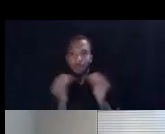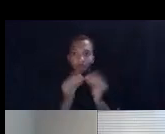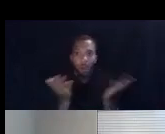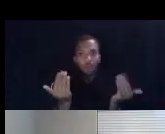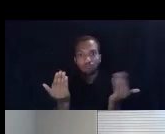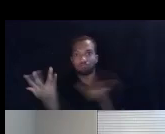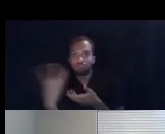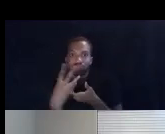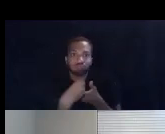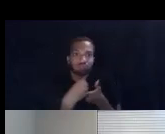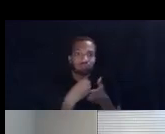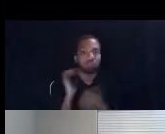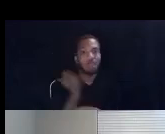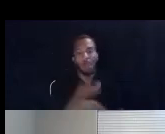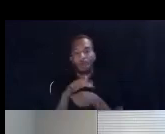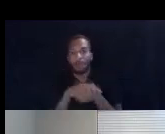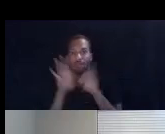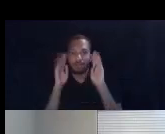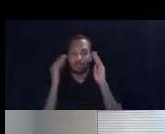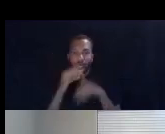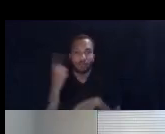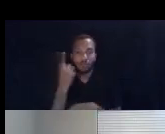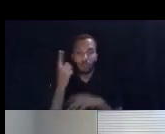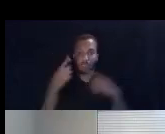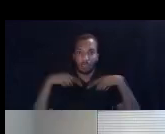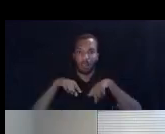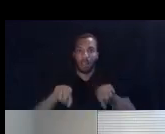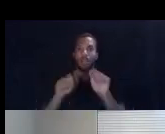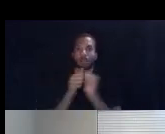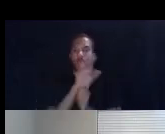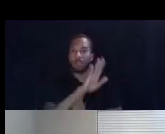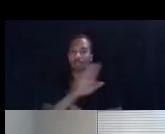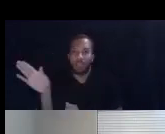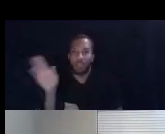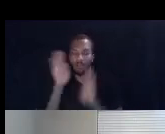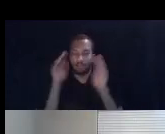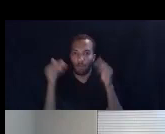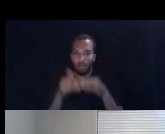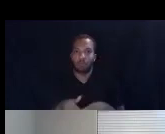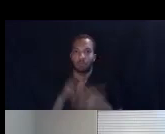as their areas of focus align with their work and interests. So engaging in our CHIP committees,